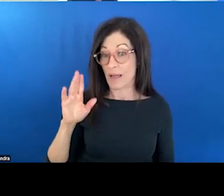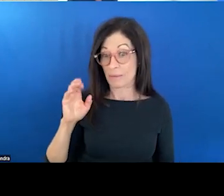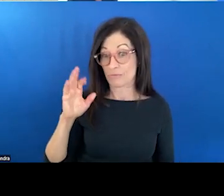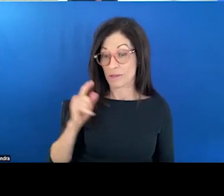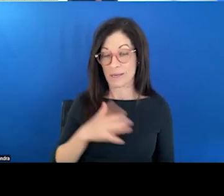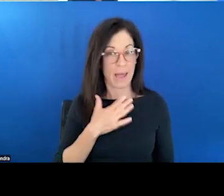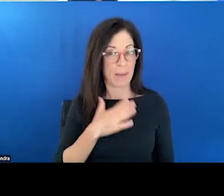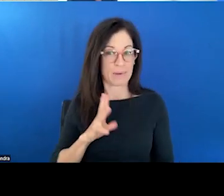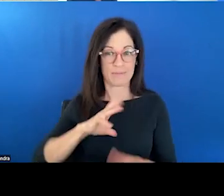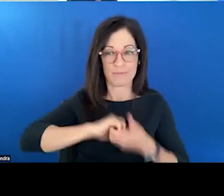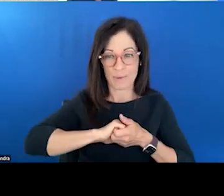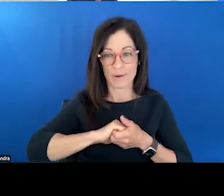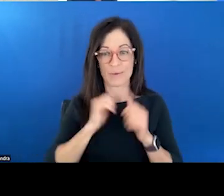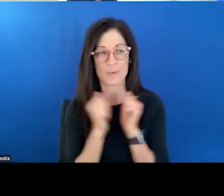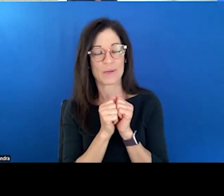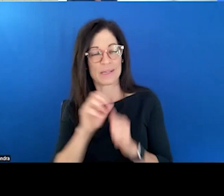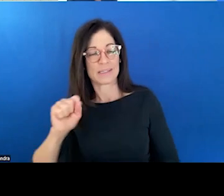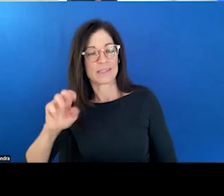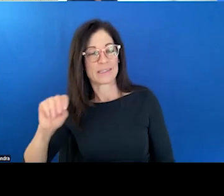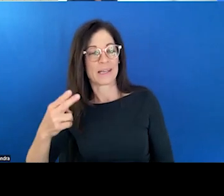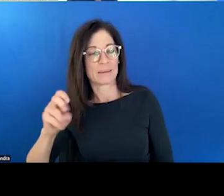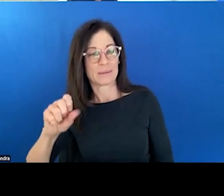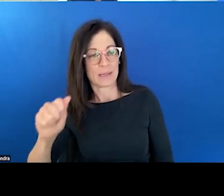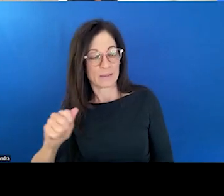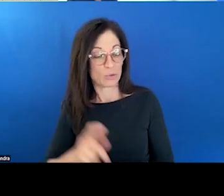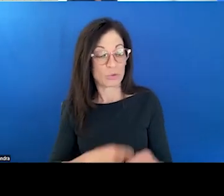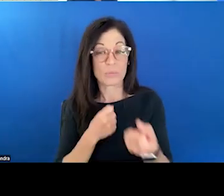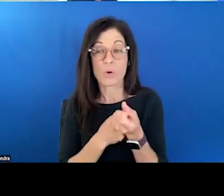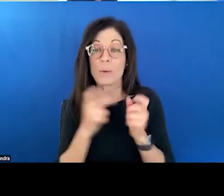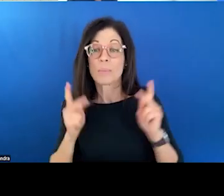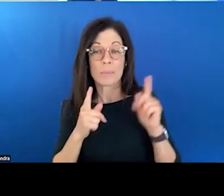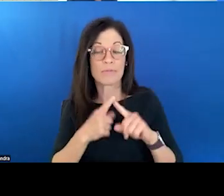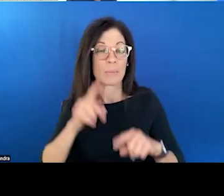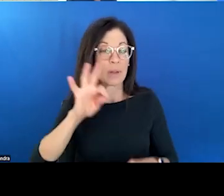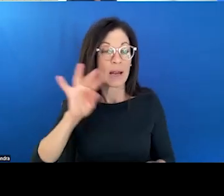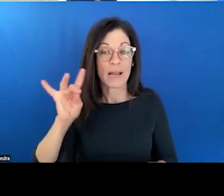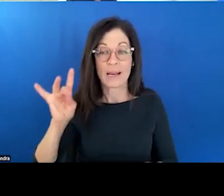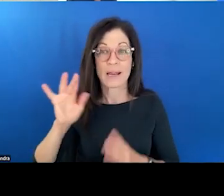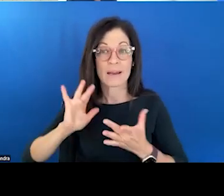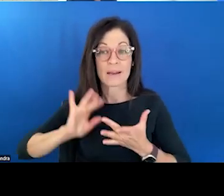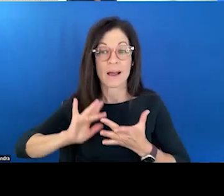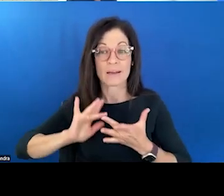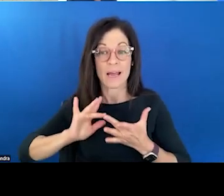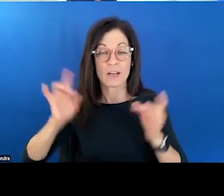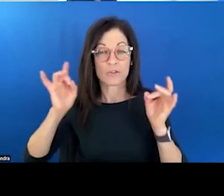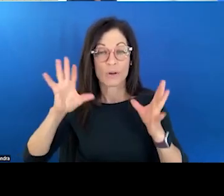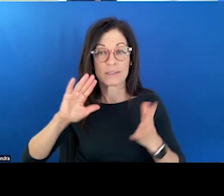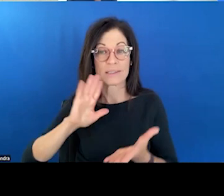PARTNER WITH SAMHSA TO HELP SUPPORT INDIVIDUALS FROM THE 988 CRISIS CENTERS TO PARTICIPATE.